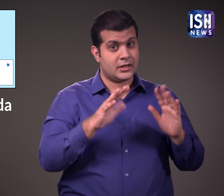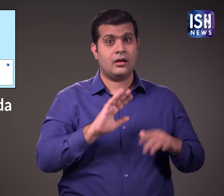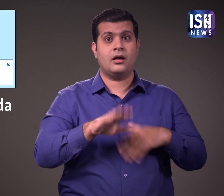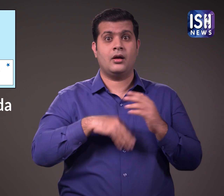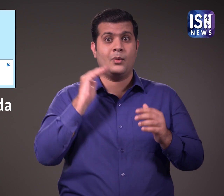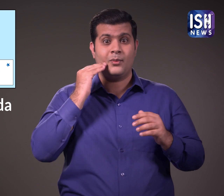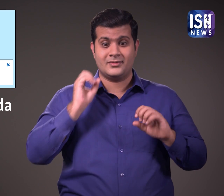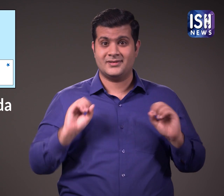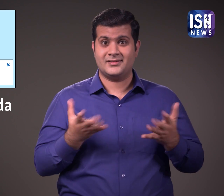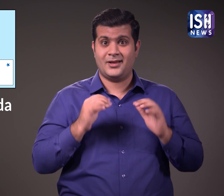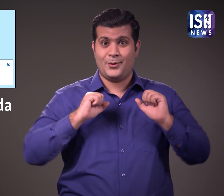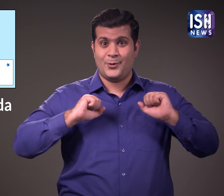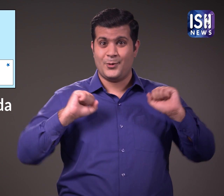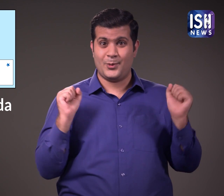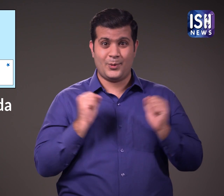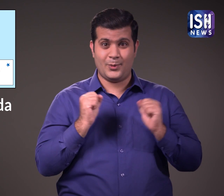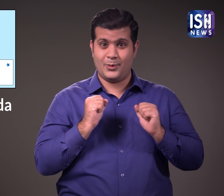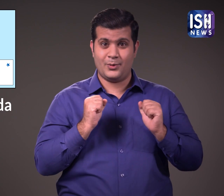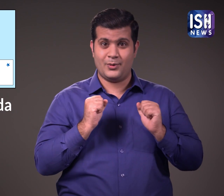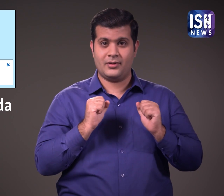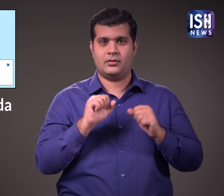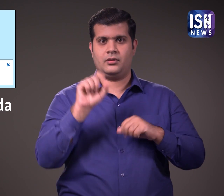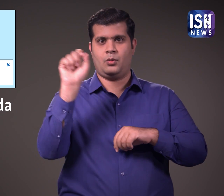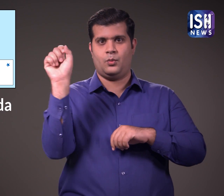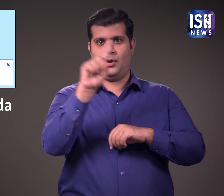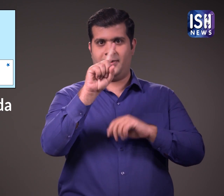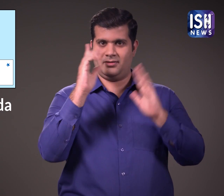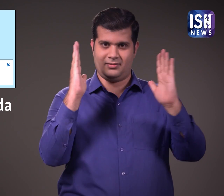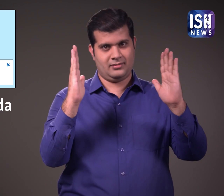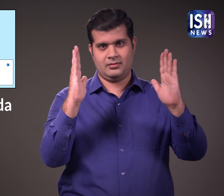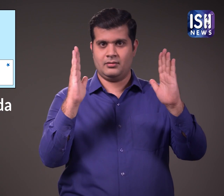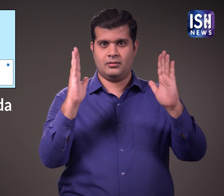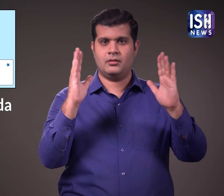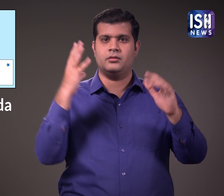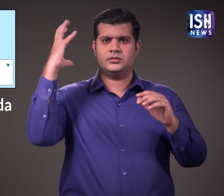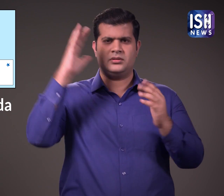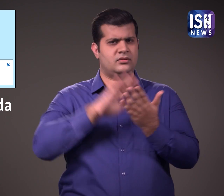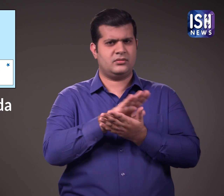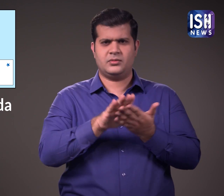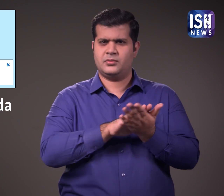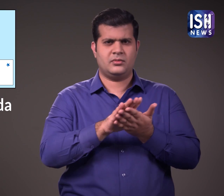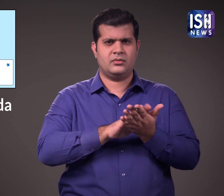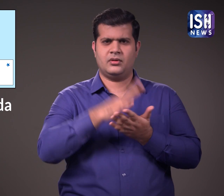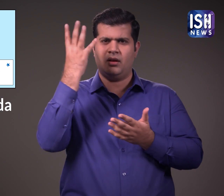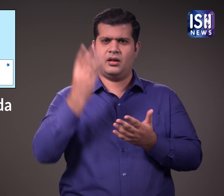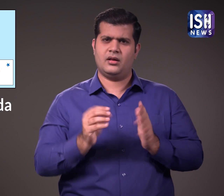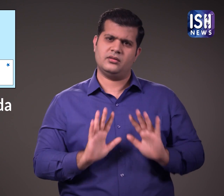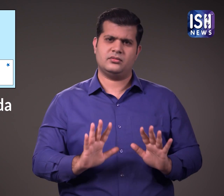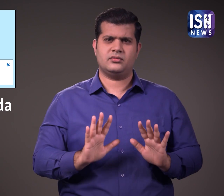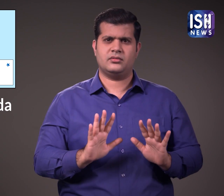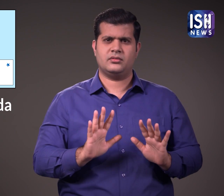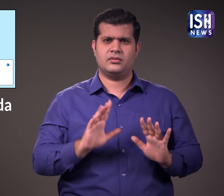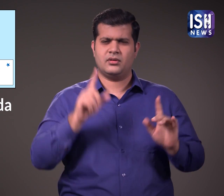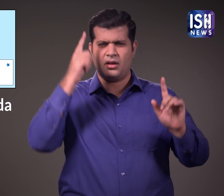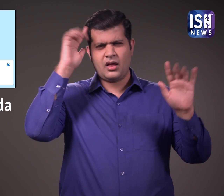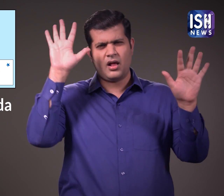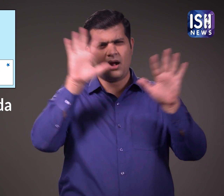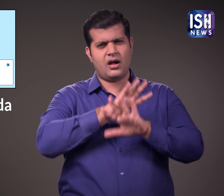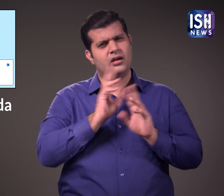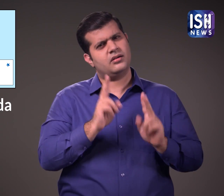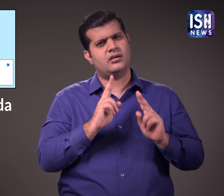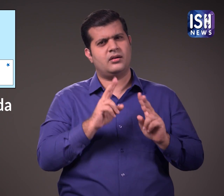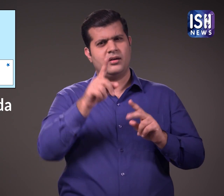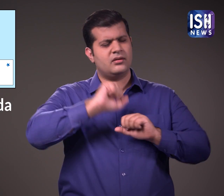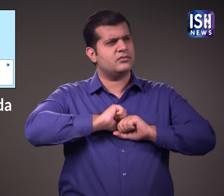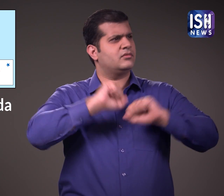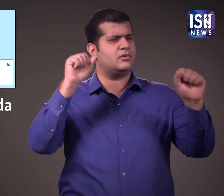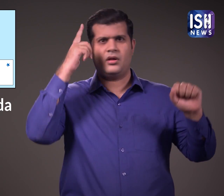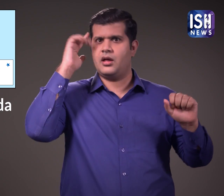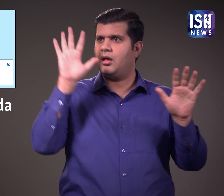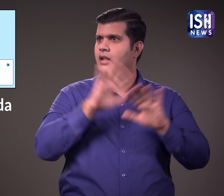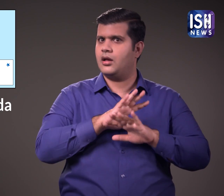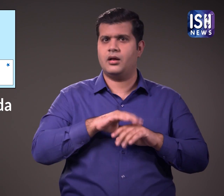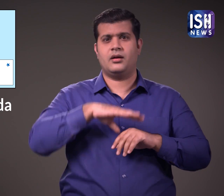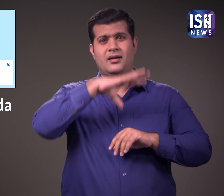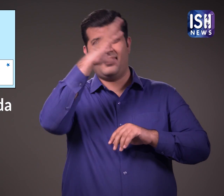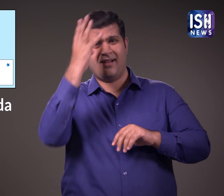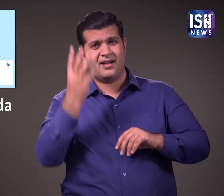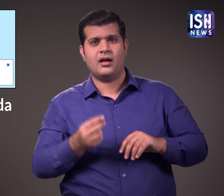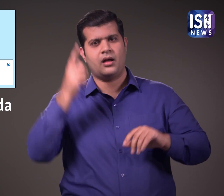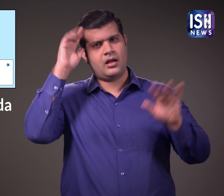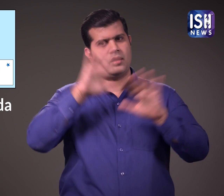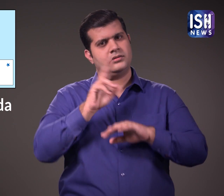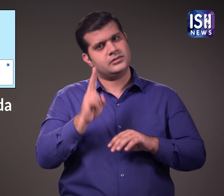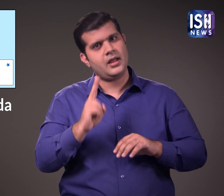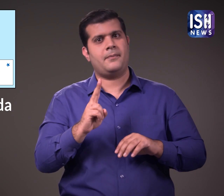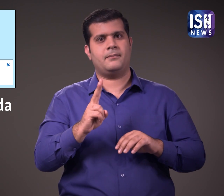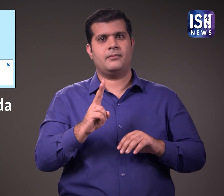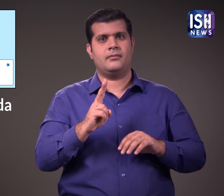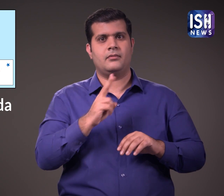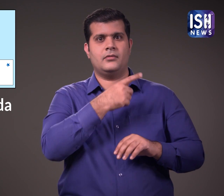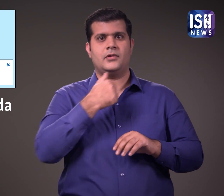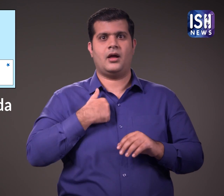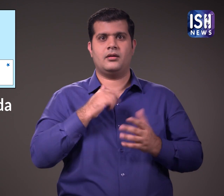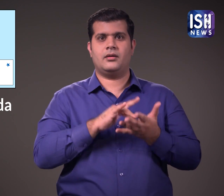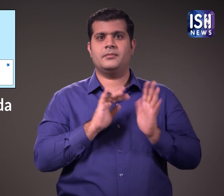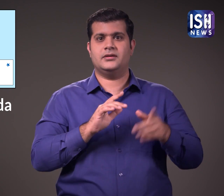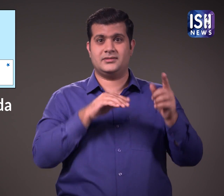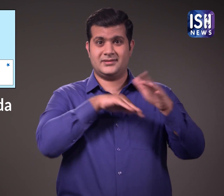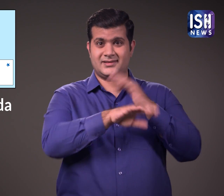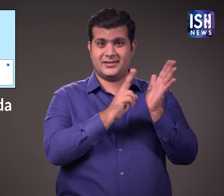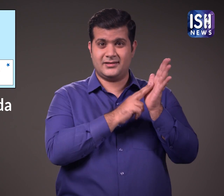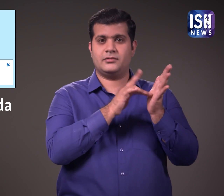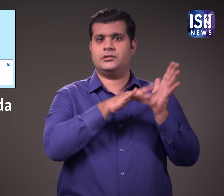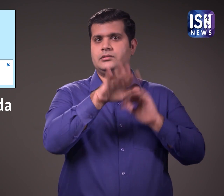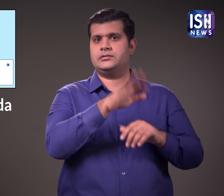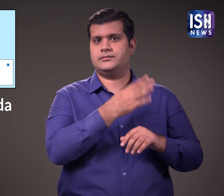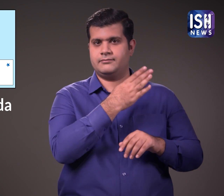whereas during winters, the place sees around 30 consecutive days of total darkness.